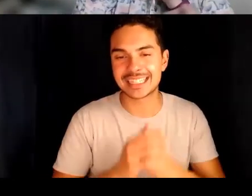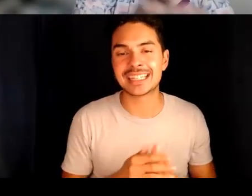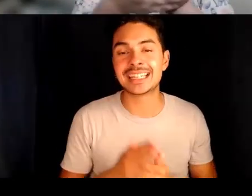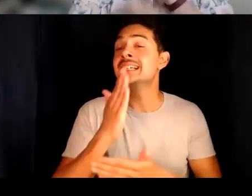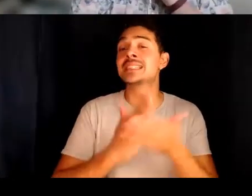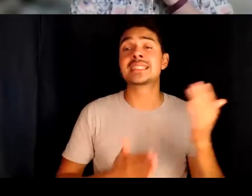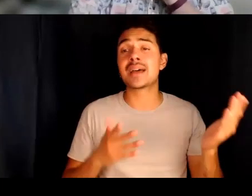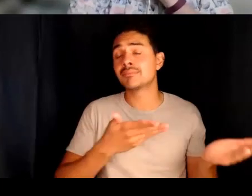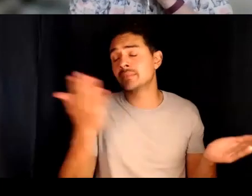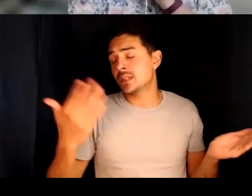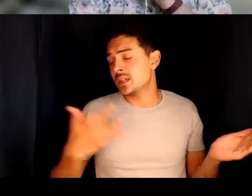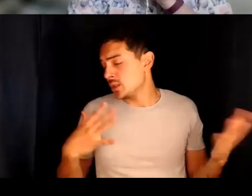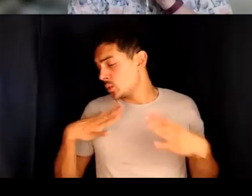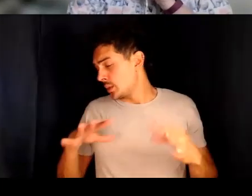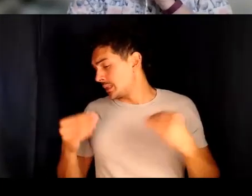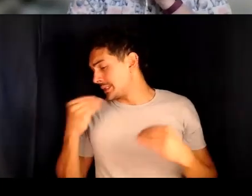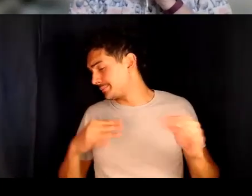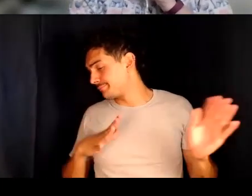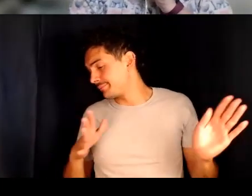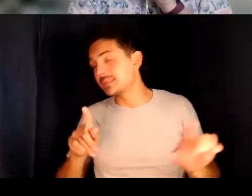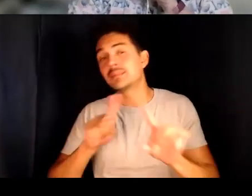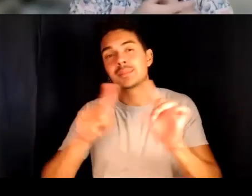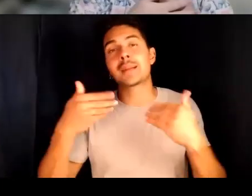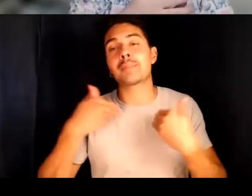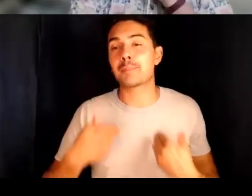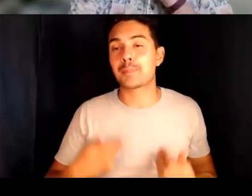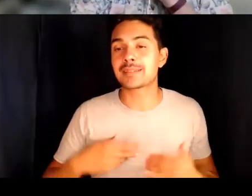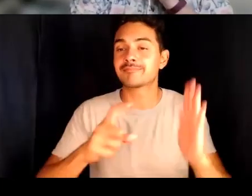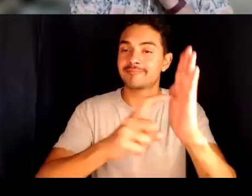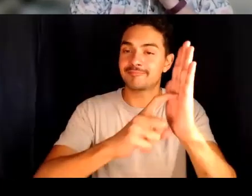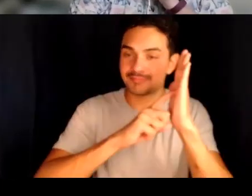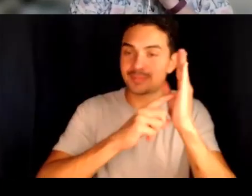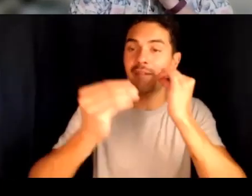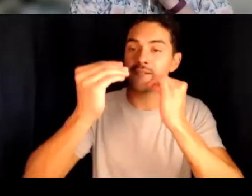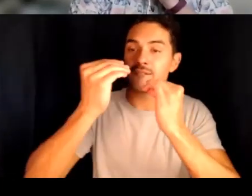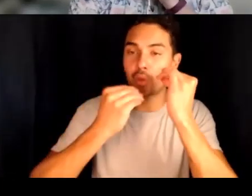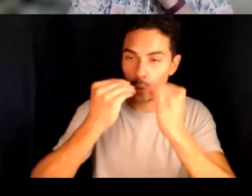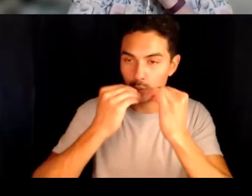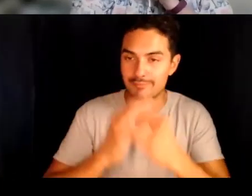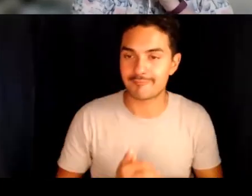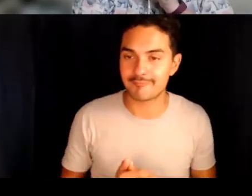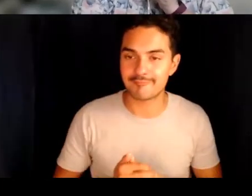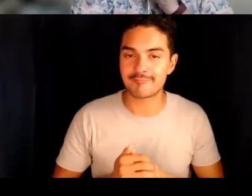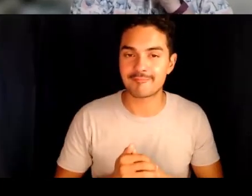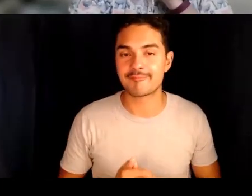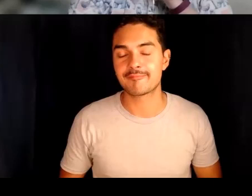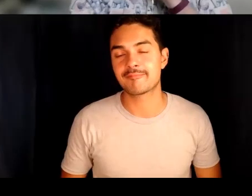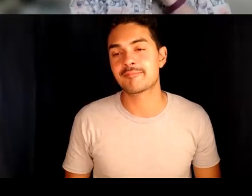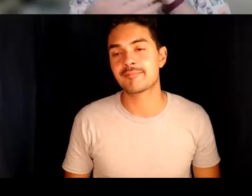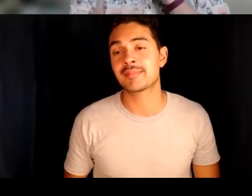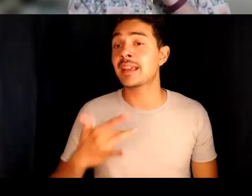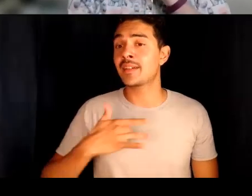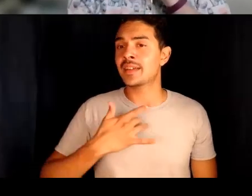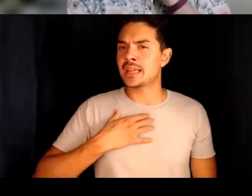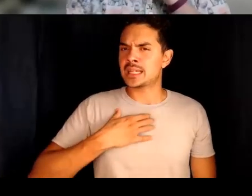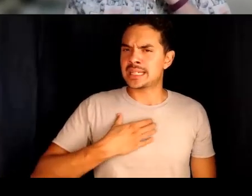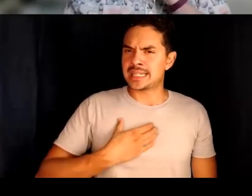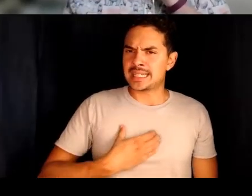but our bodies do need food. So feeling hungry can really affect our mood.